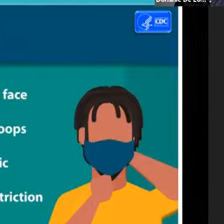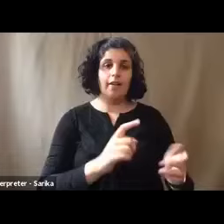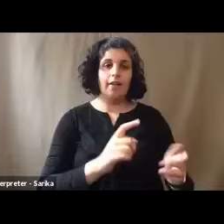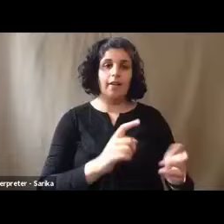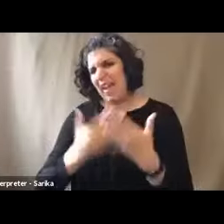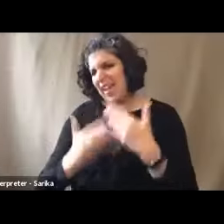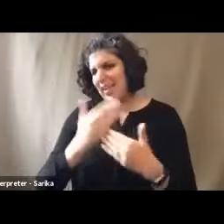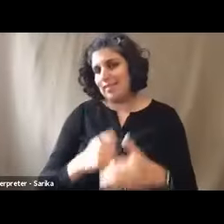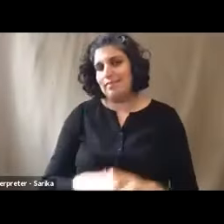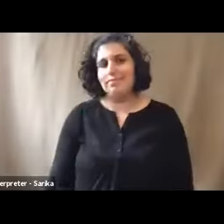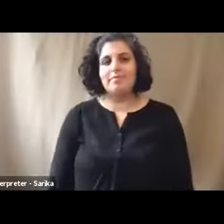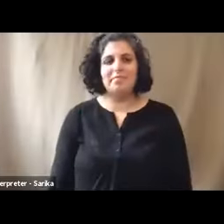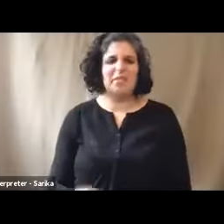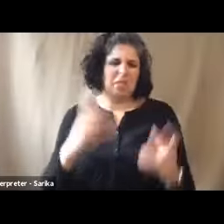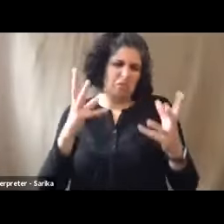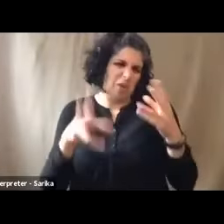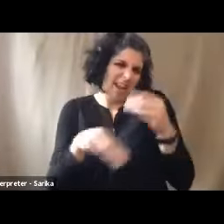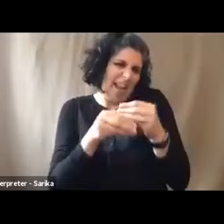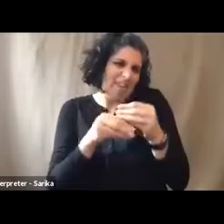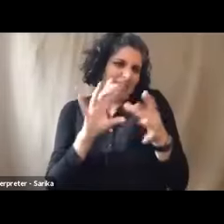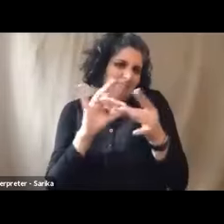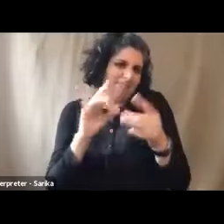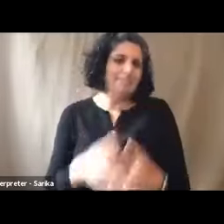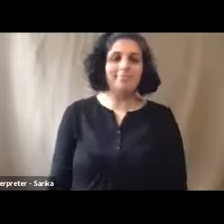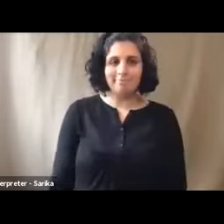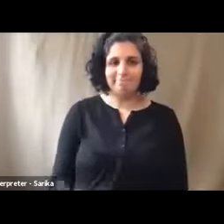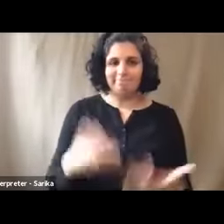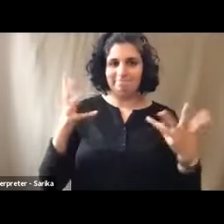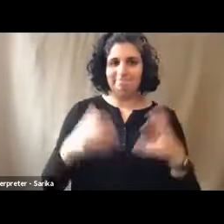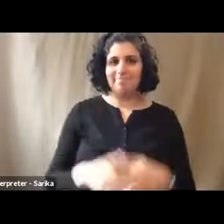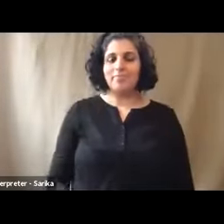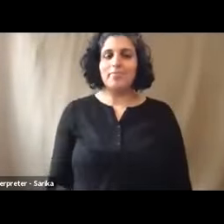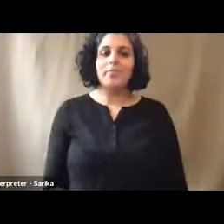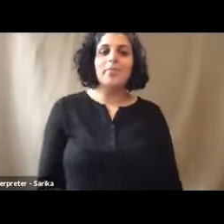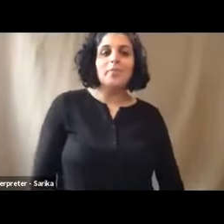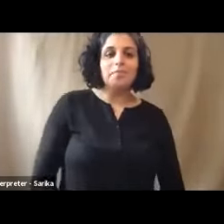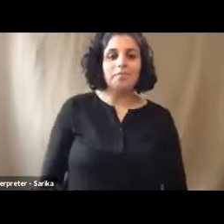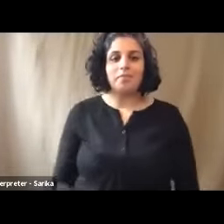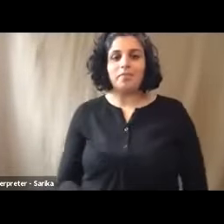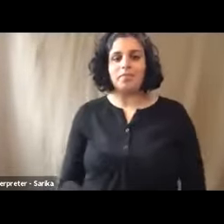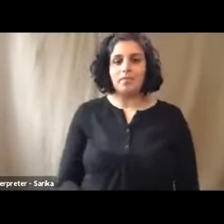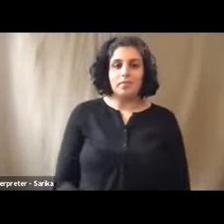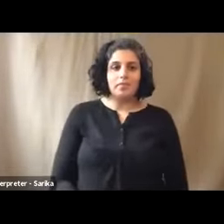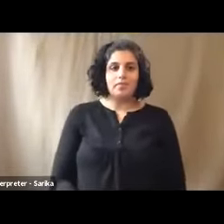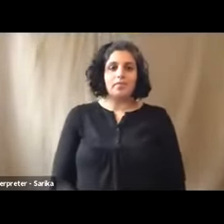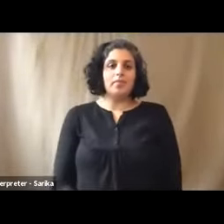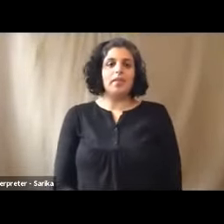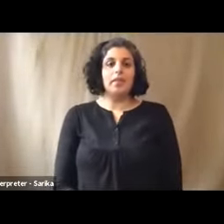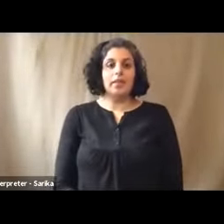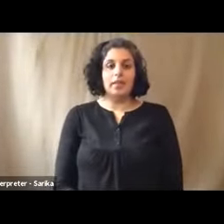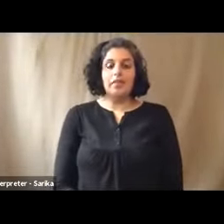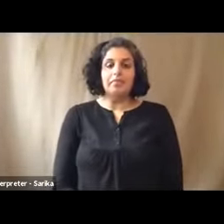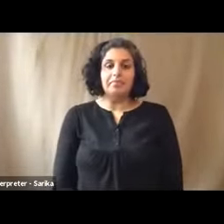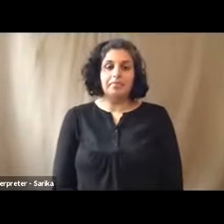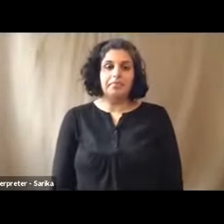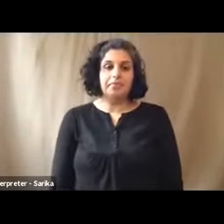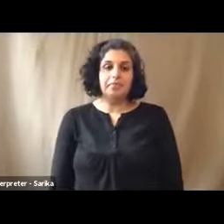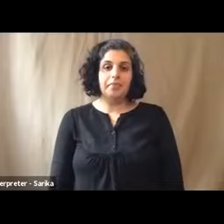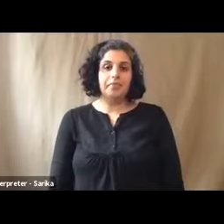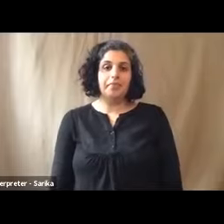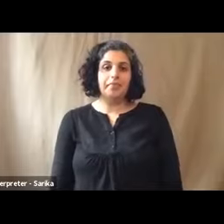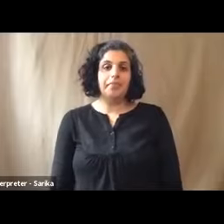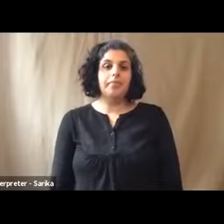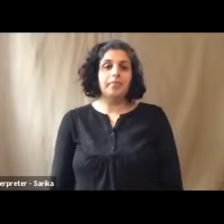So that’s all I wanted to add to that.